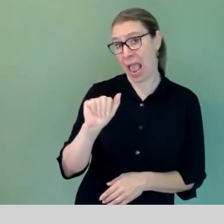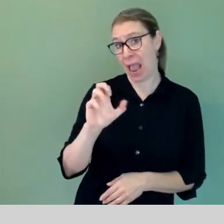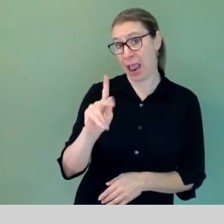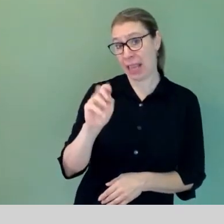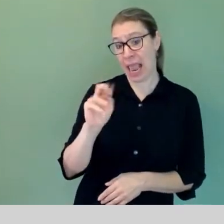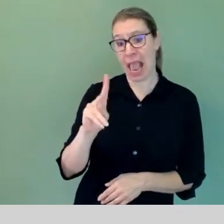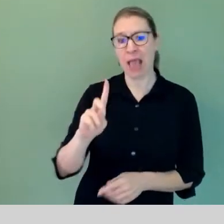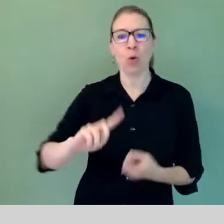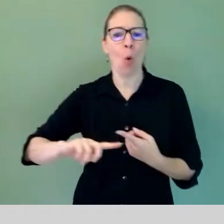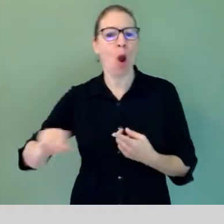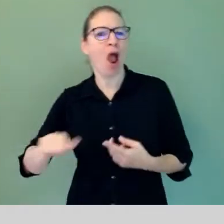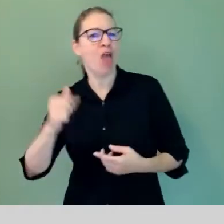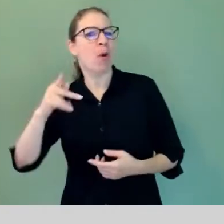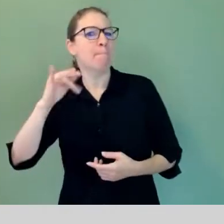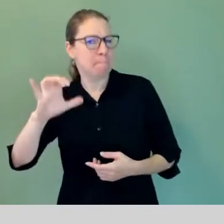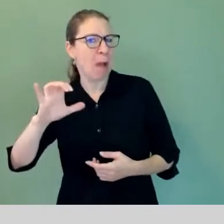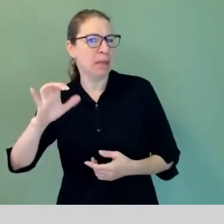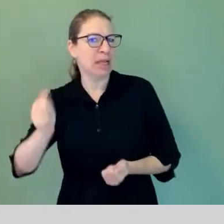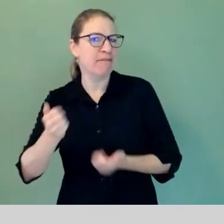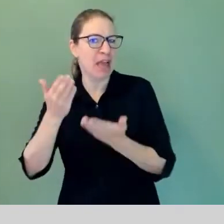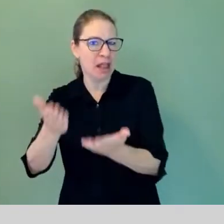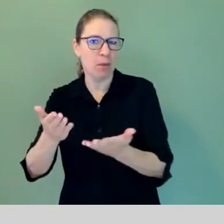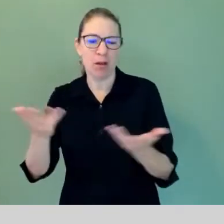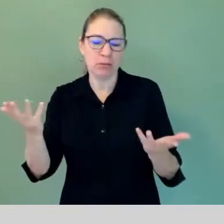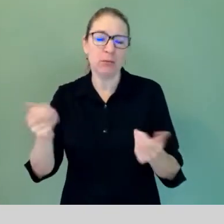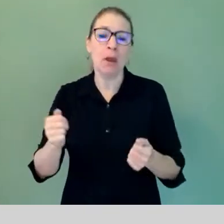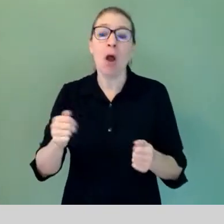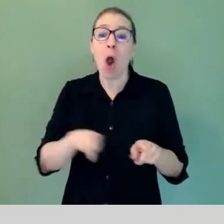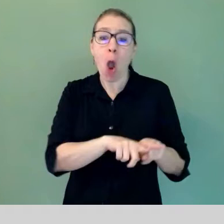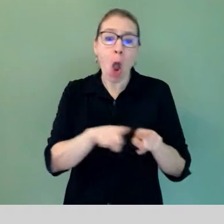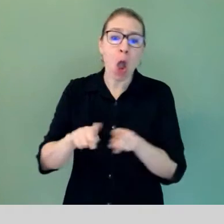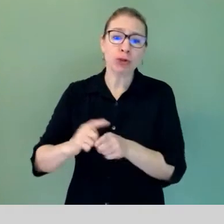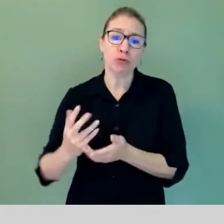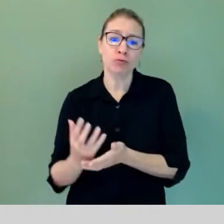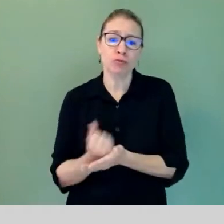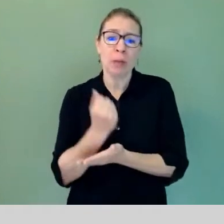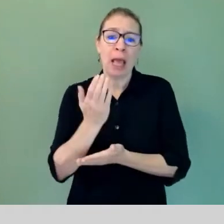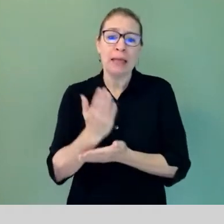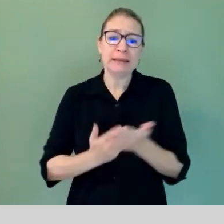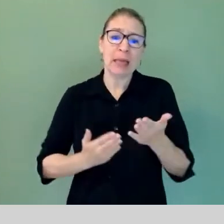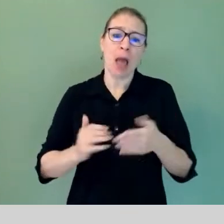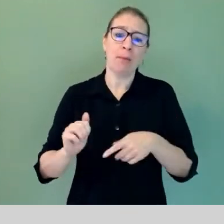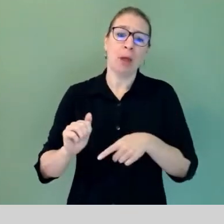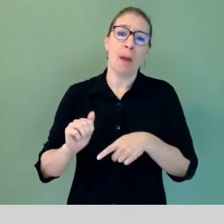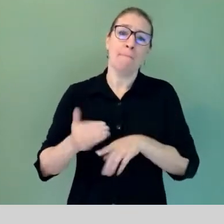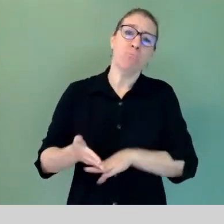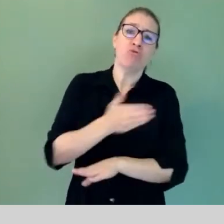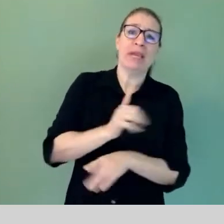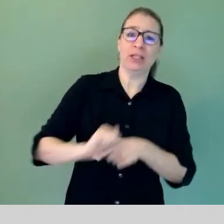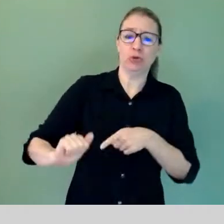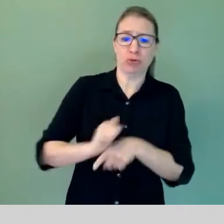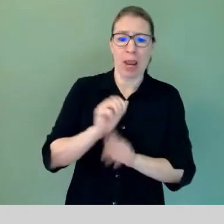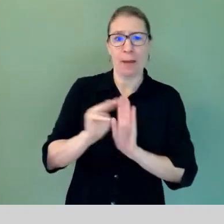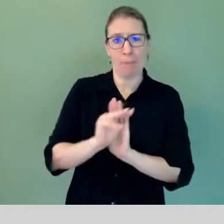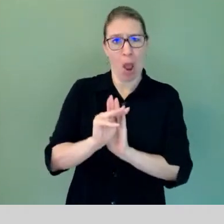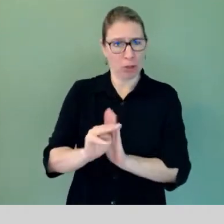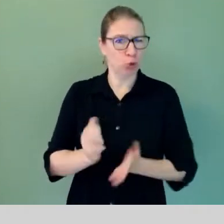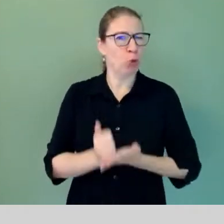or popular Scikit-learn classifiers. And also actually leveraging some pre-trained models to help establish a baseline.